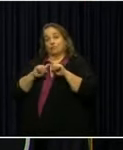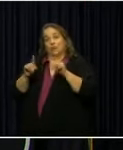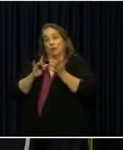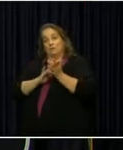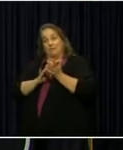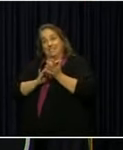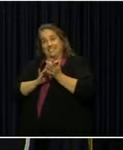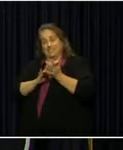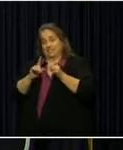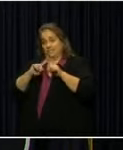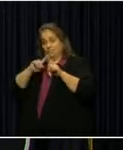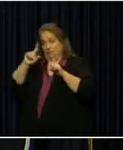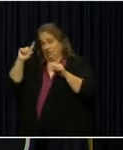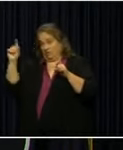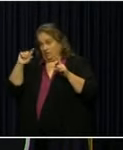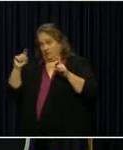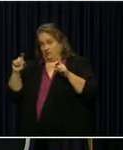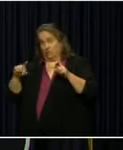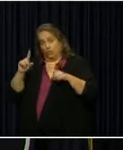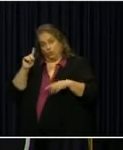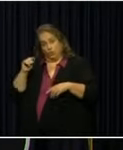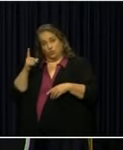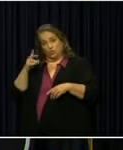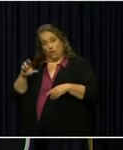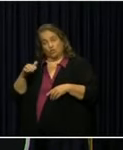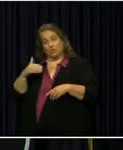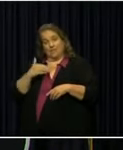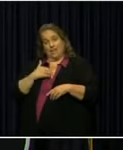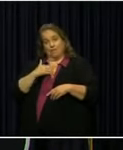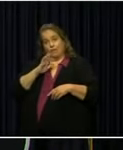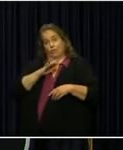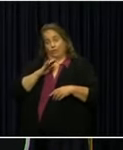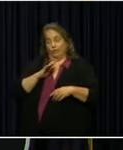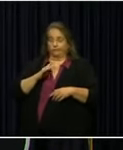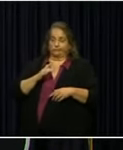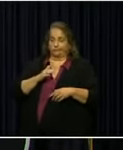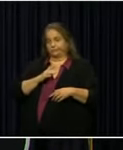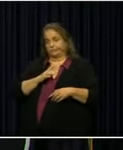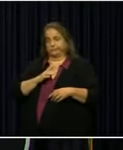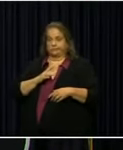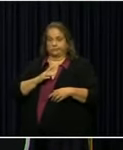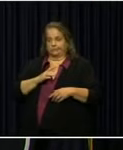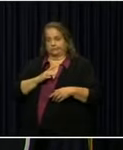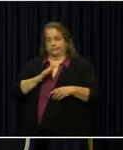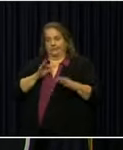THEM. THEY'RE ALL CURRENTLY IN STAGES. PHIL.